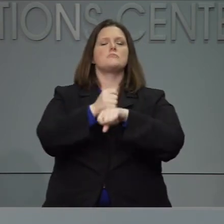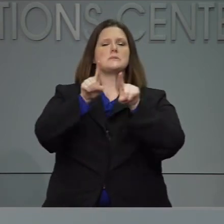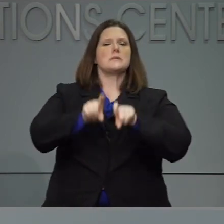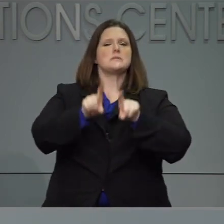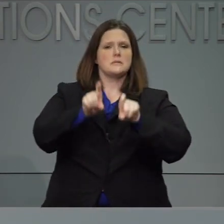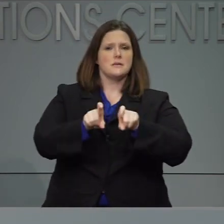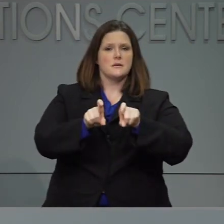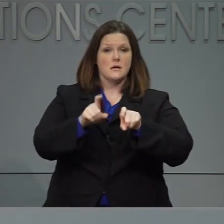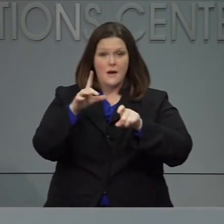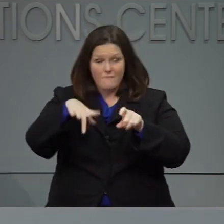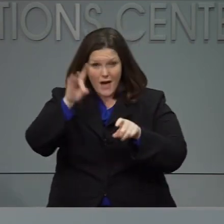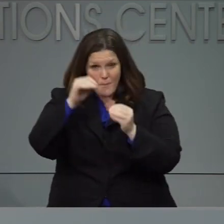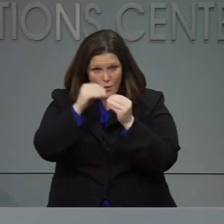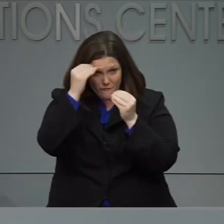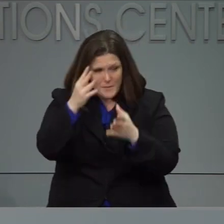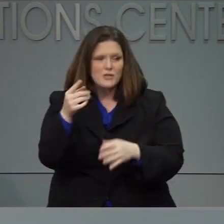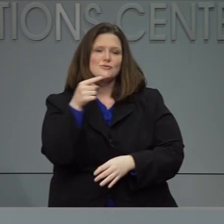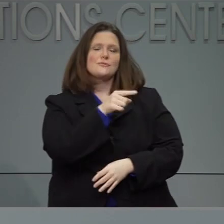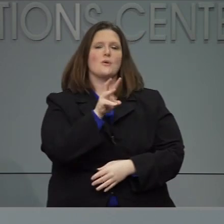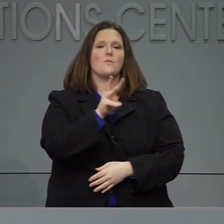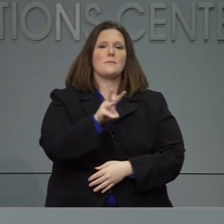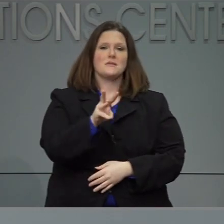AND TODAY THE GOVERNOR ANNOUNCED A SIGNIFICANT